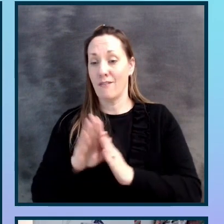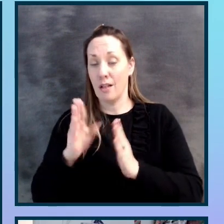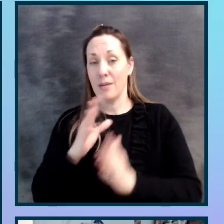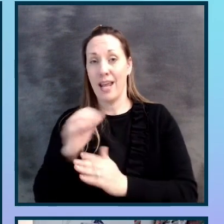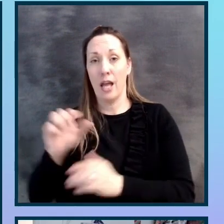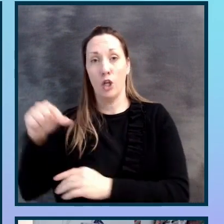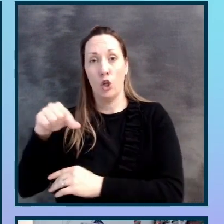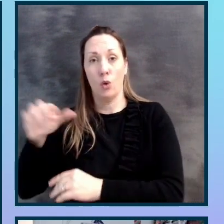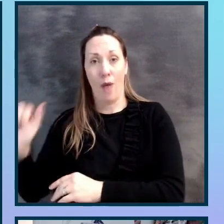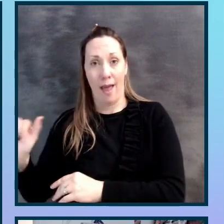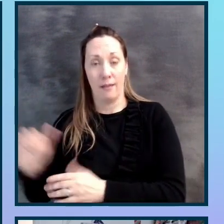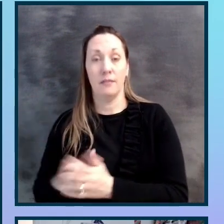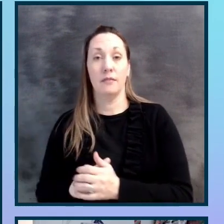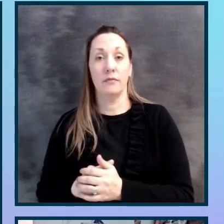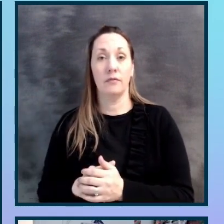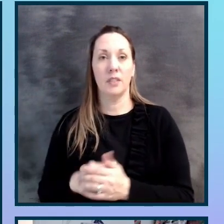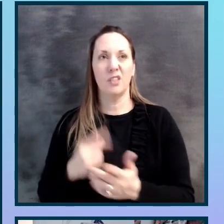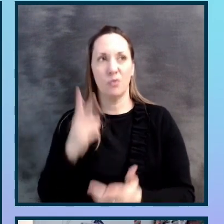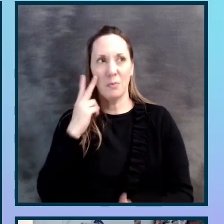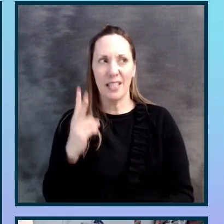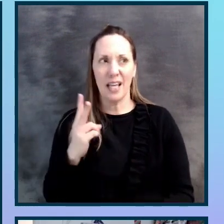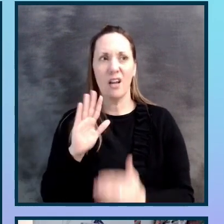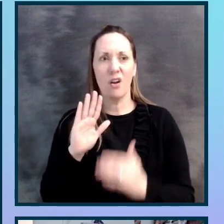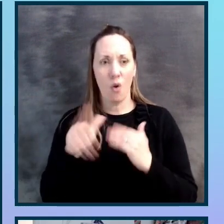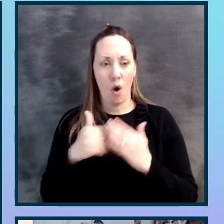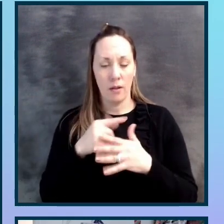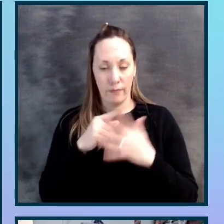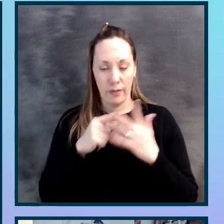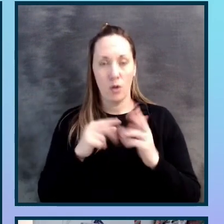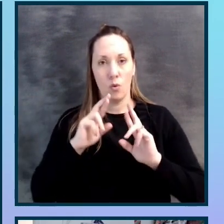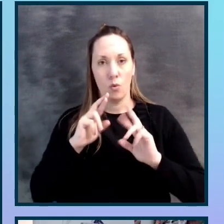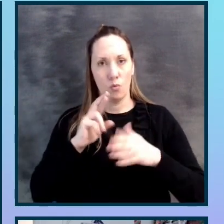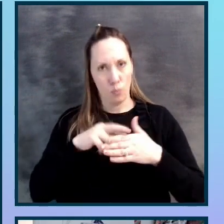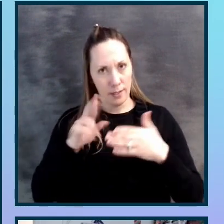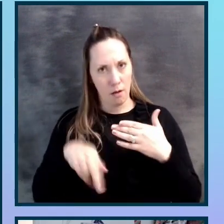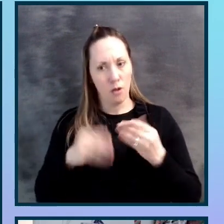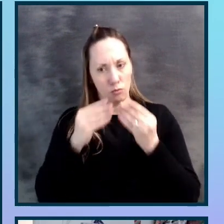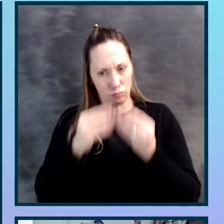So from seeing all the results of the audit and remediating these issues, what did we learn?